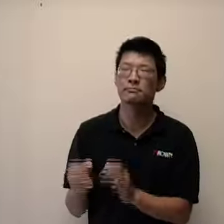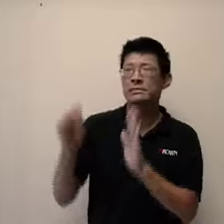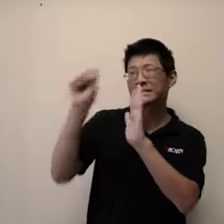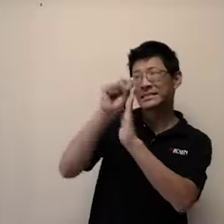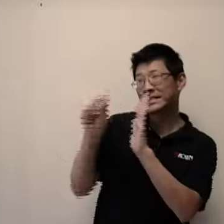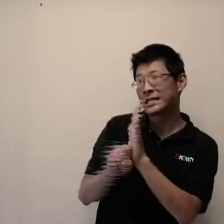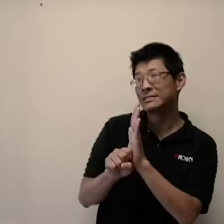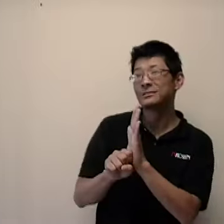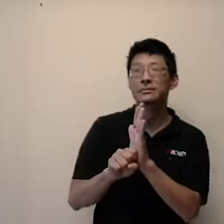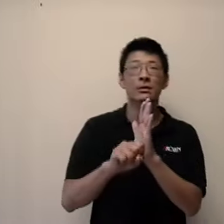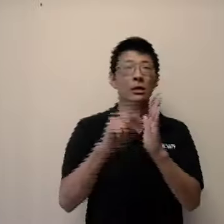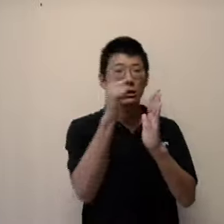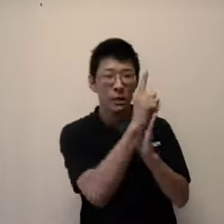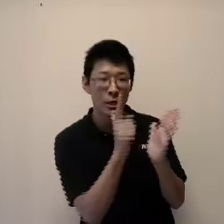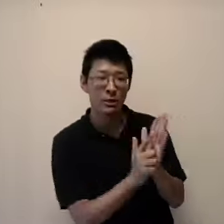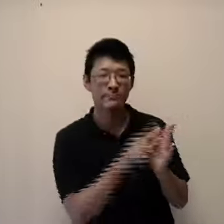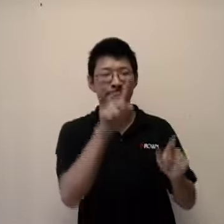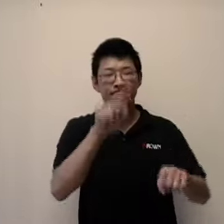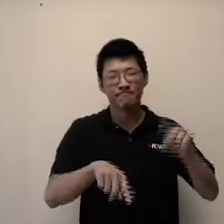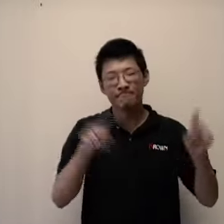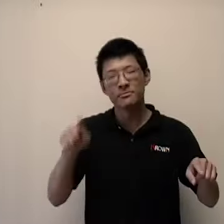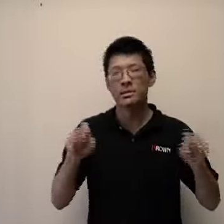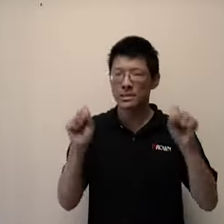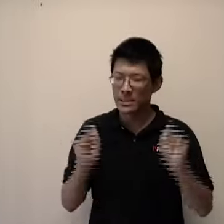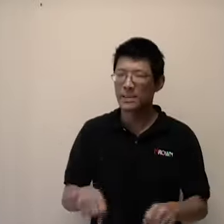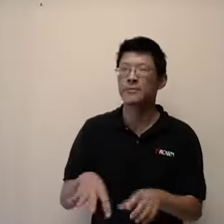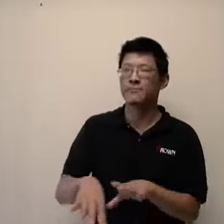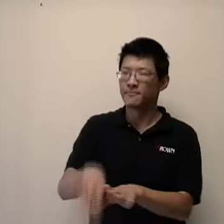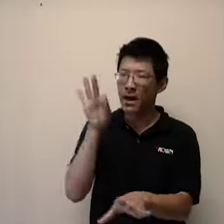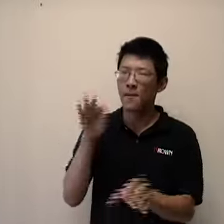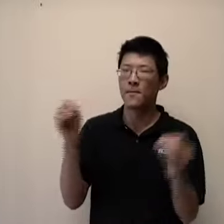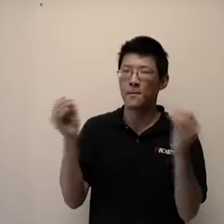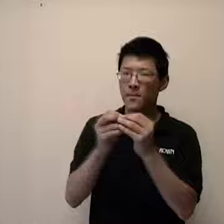Law can vary by state. To find out more about